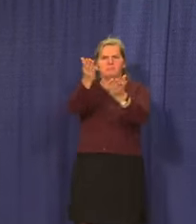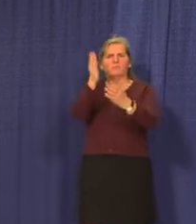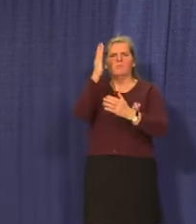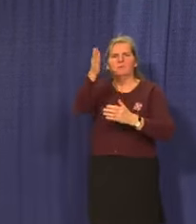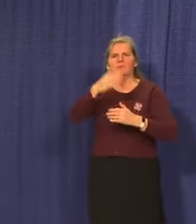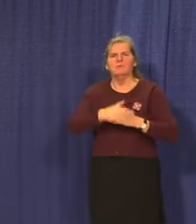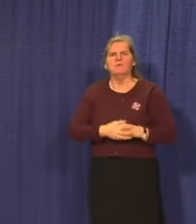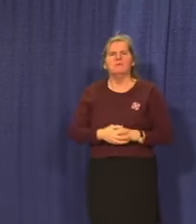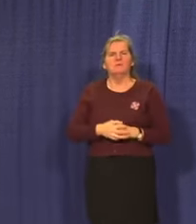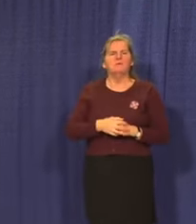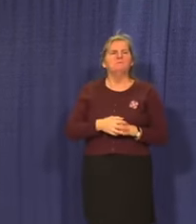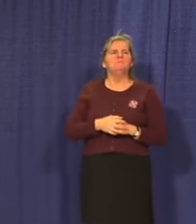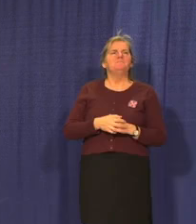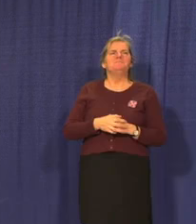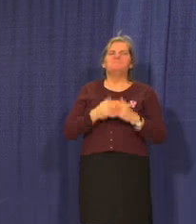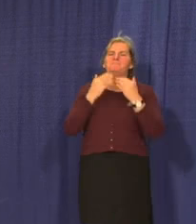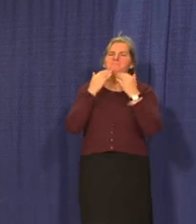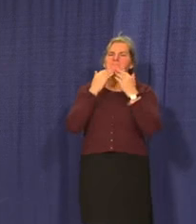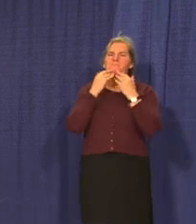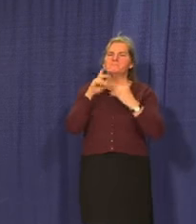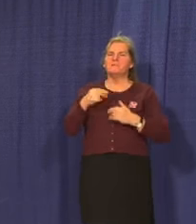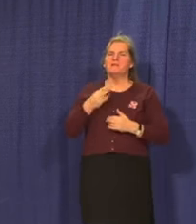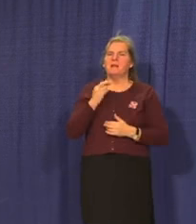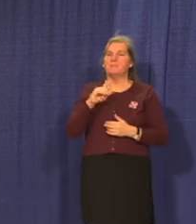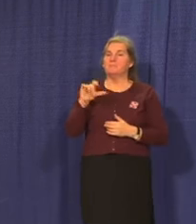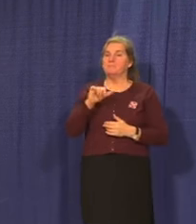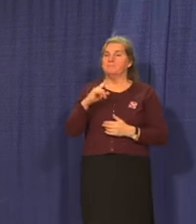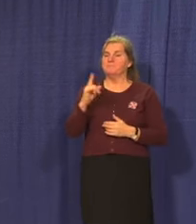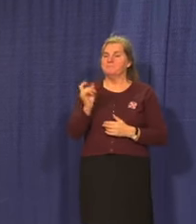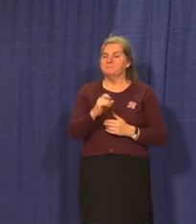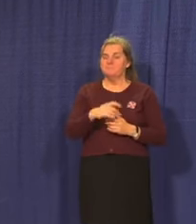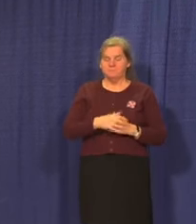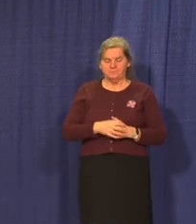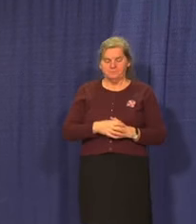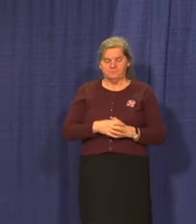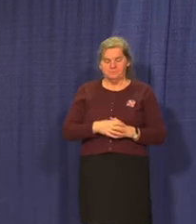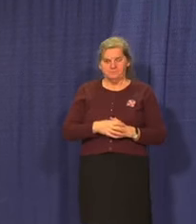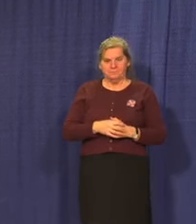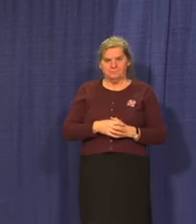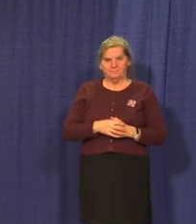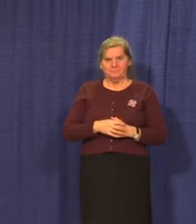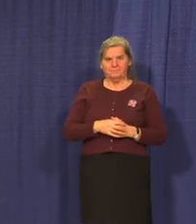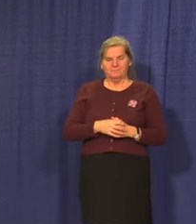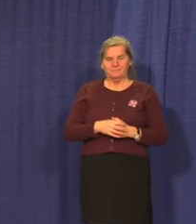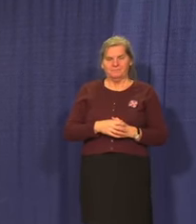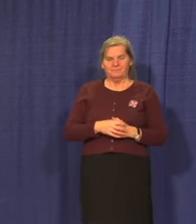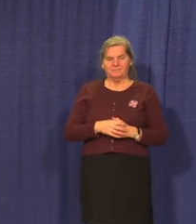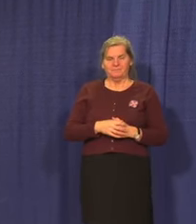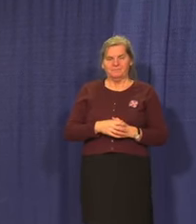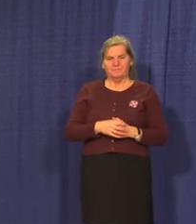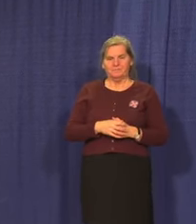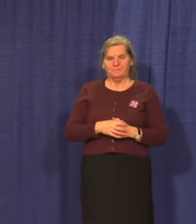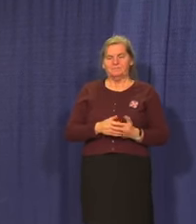THANK YOU. FOLLOW-UP? Reporter: I HAVE A FOLLOW-UP FOR THE PREMIER.